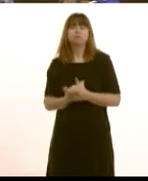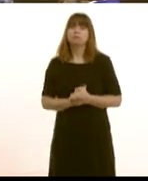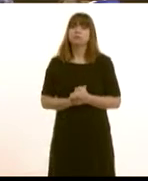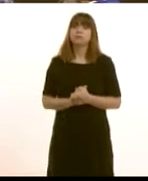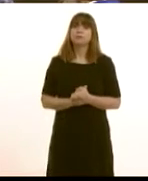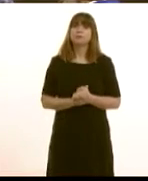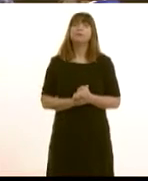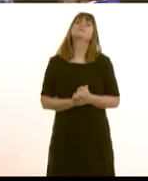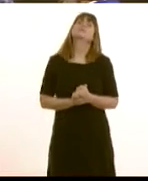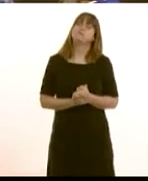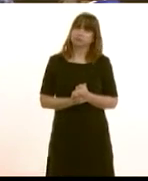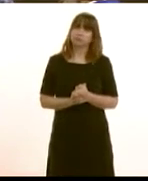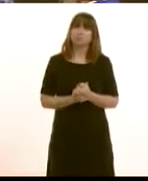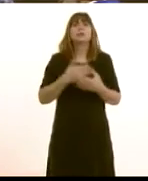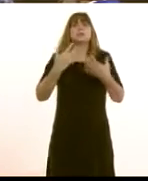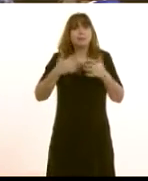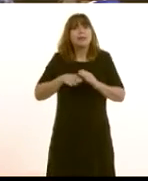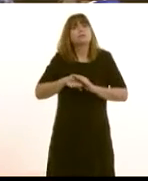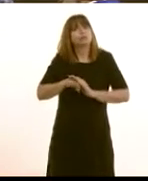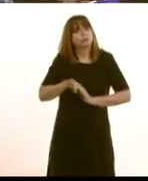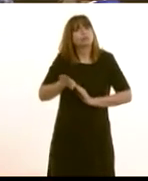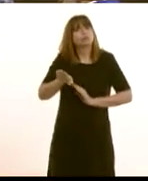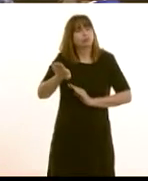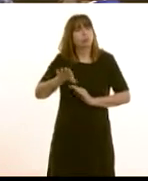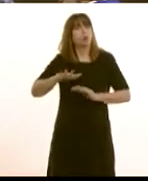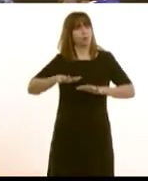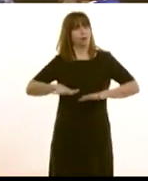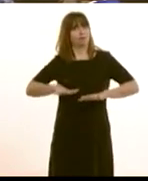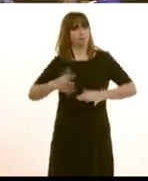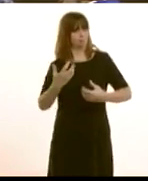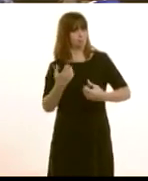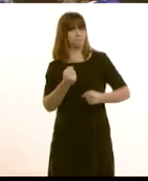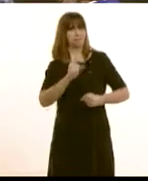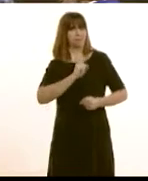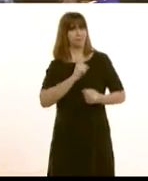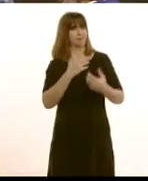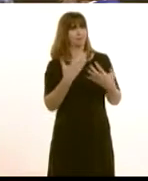that reply, and a lot of progress has been made in Wales with access to the new life-transforming